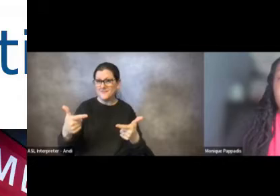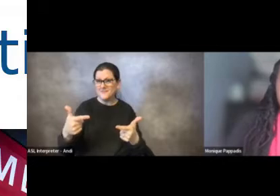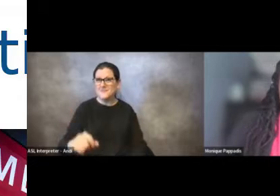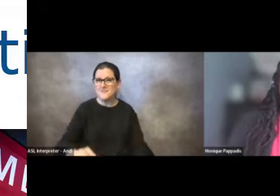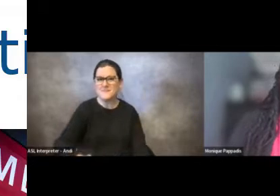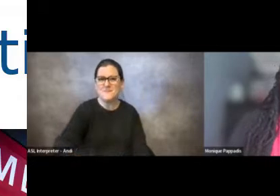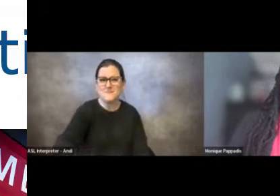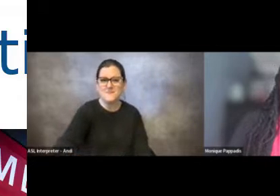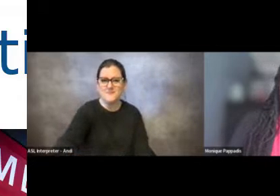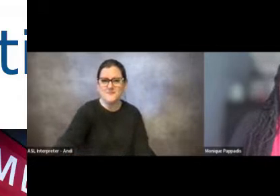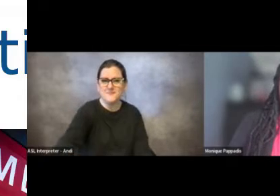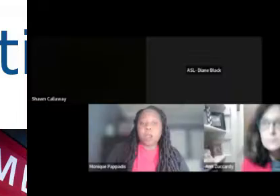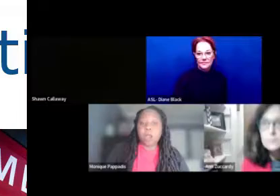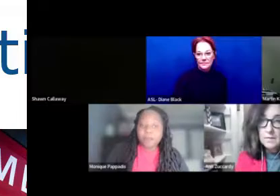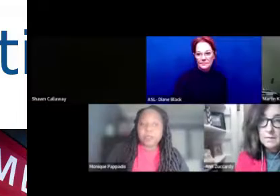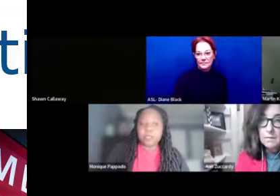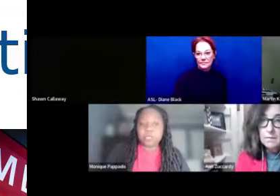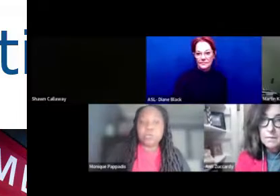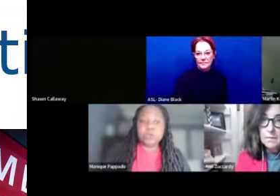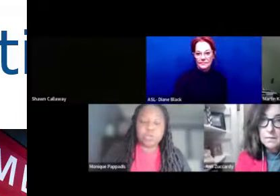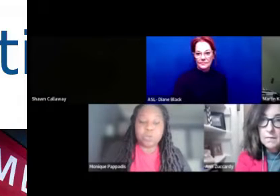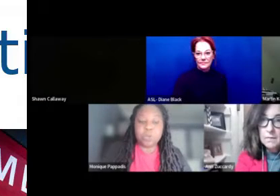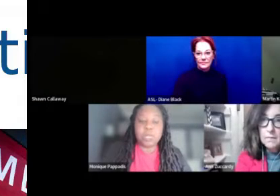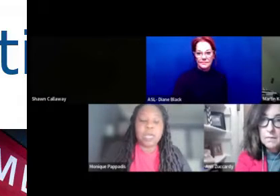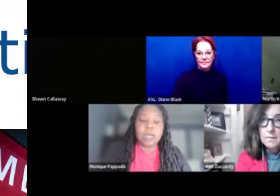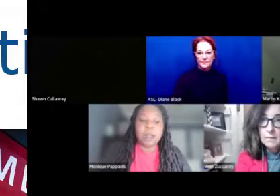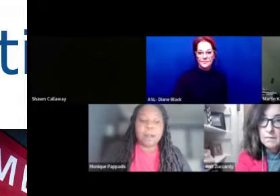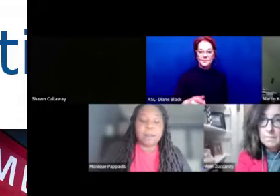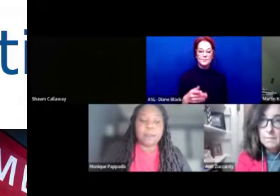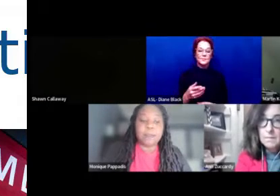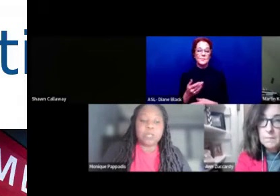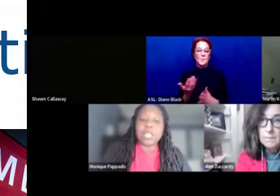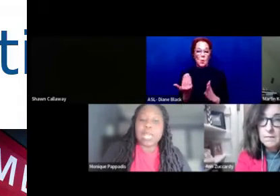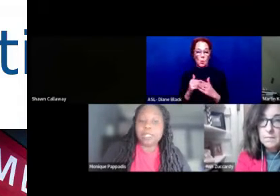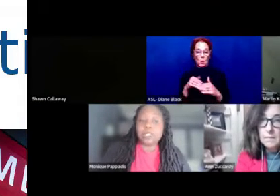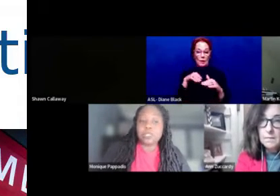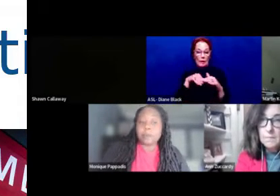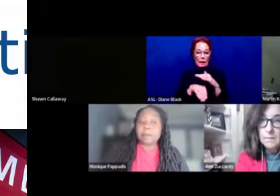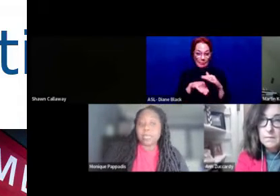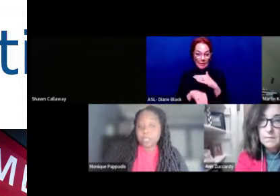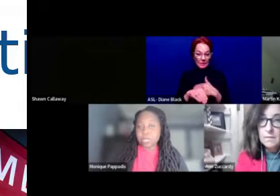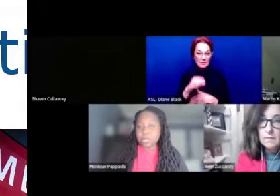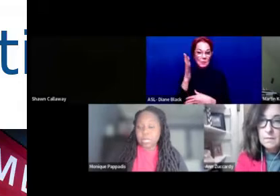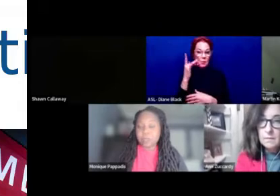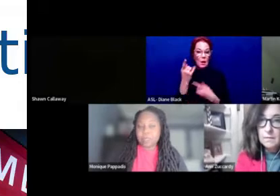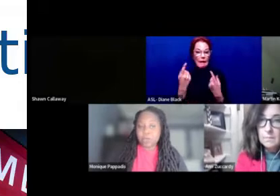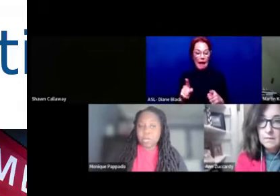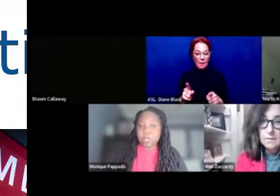readmissions are often due to, you know, challenges with managing a lot of these chronic